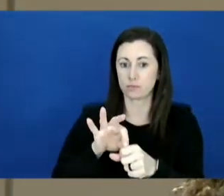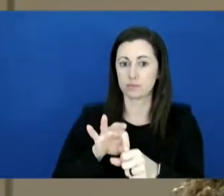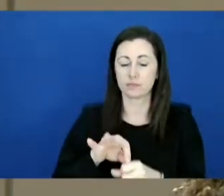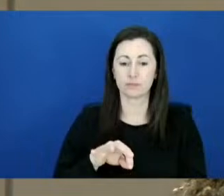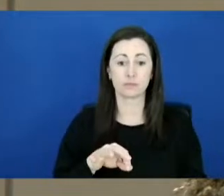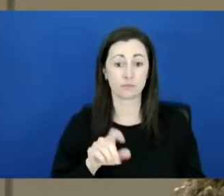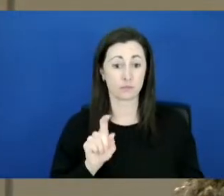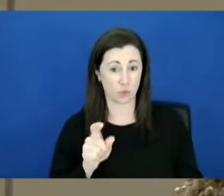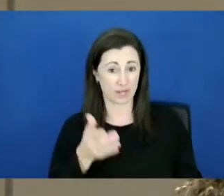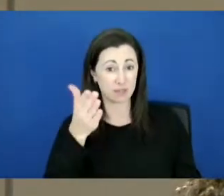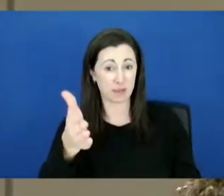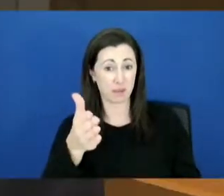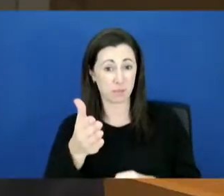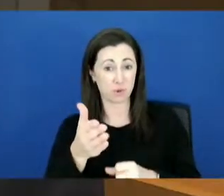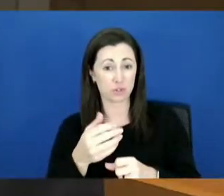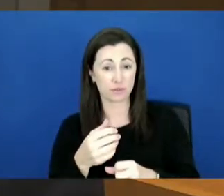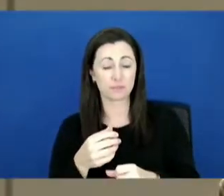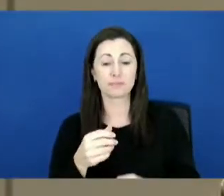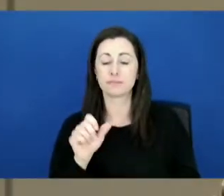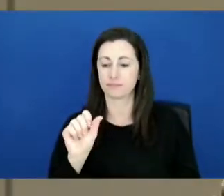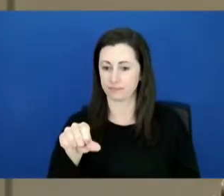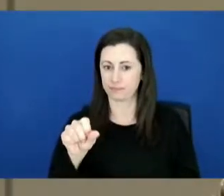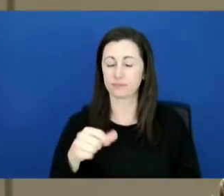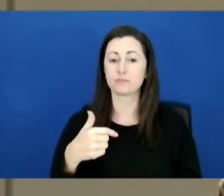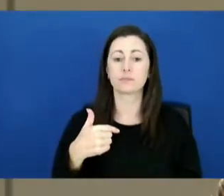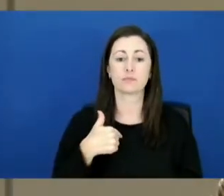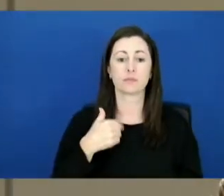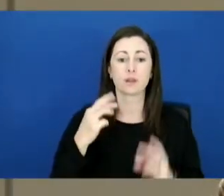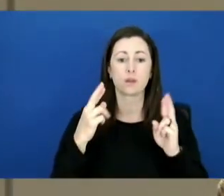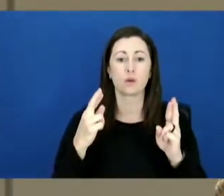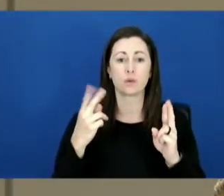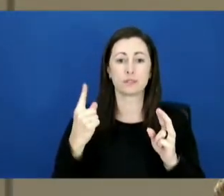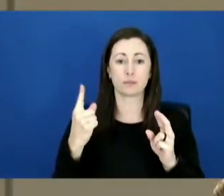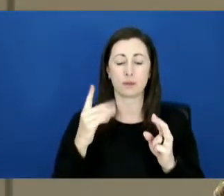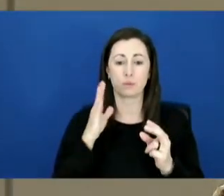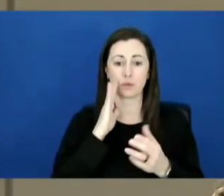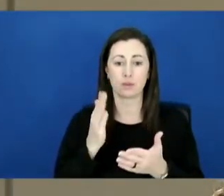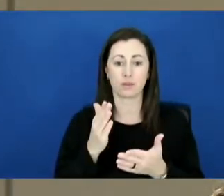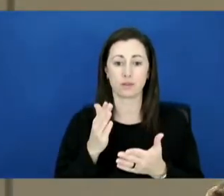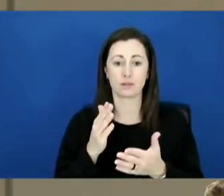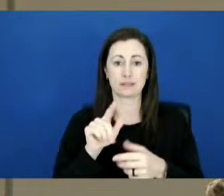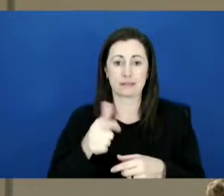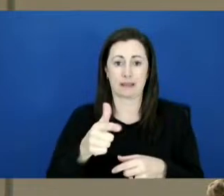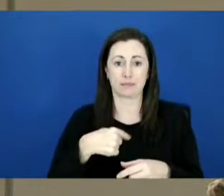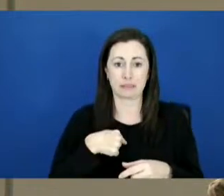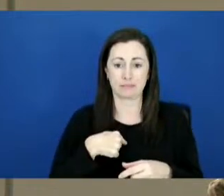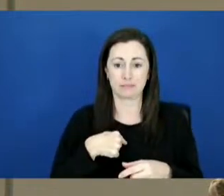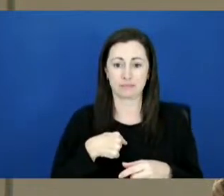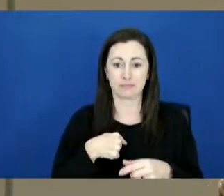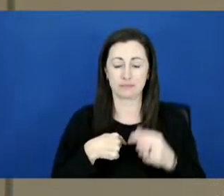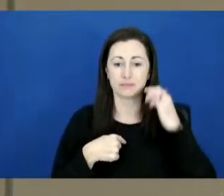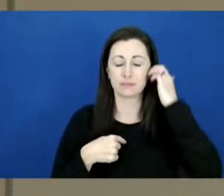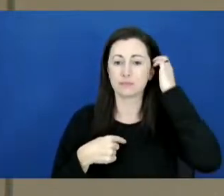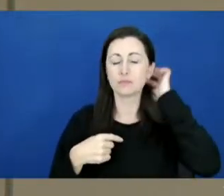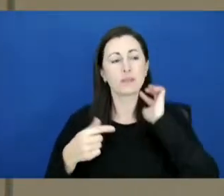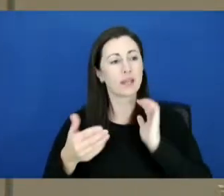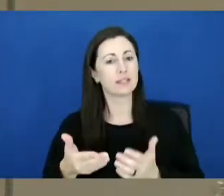I WOULD LIKE TO AMEND MY VOTE. DO I NEED TO MAKE A MOTION?